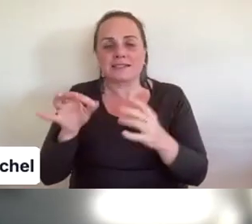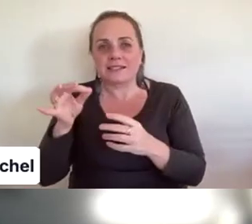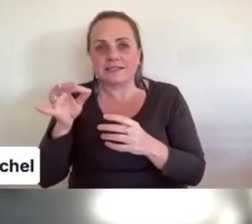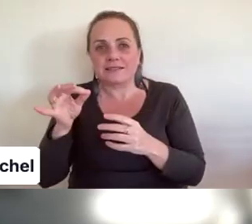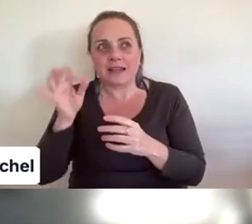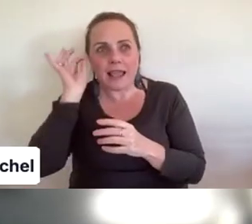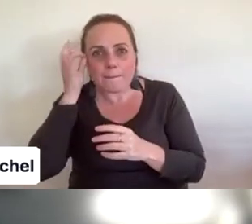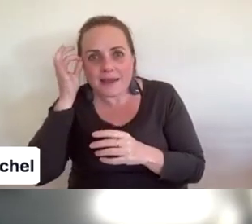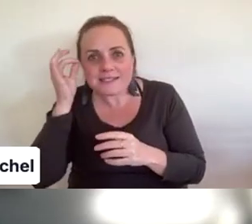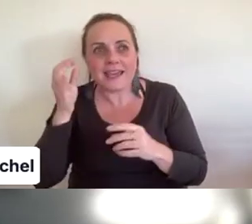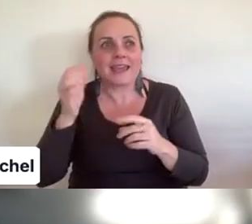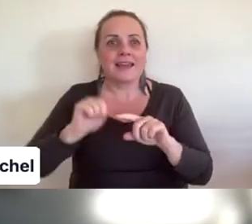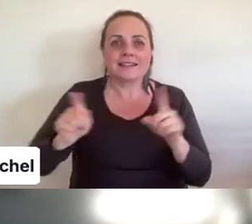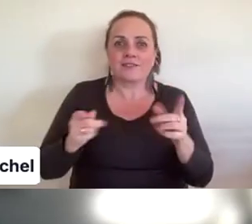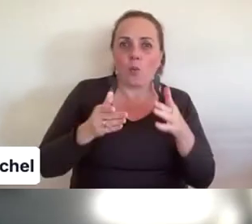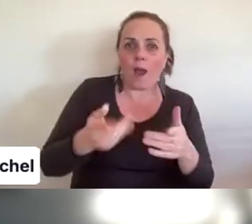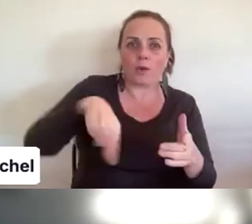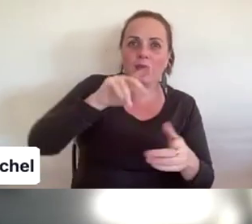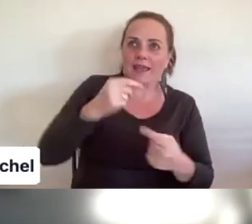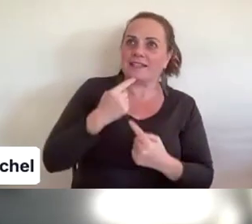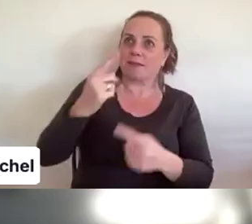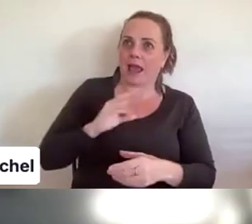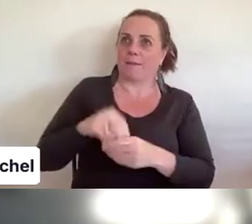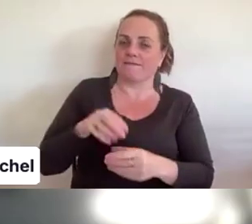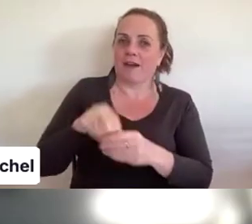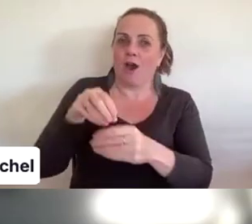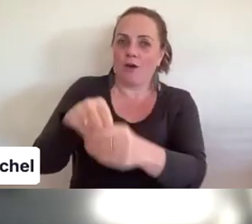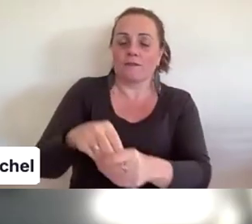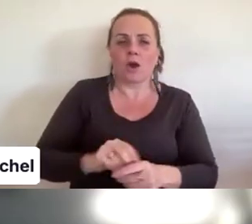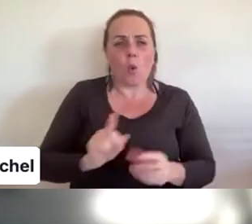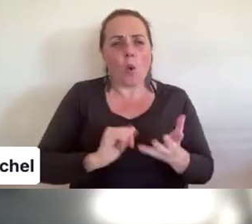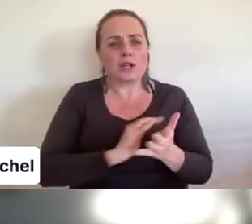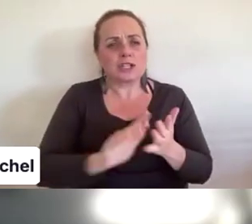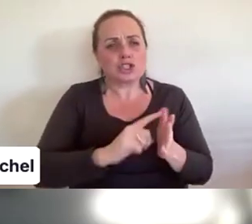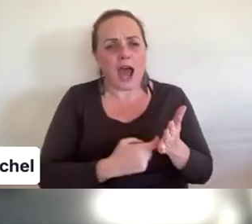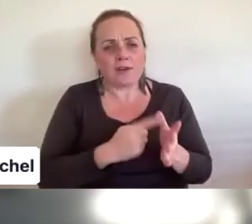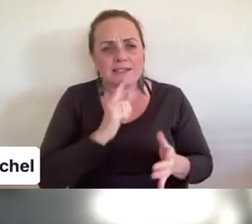of the ways we have a voice. What Shara was talking about as well, voice and influence.